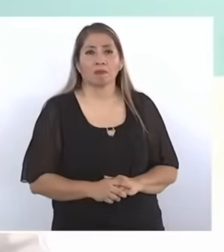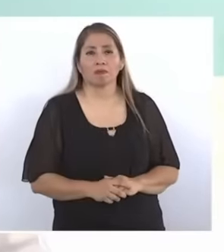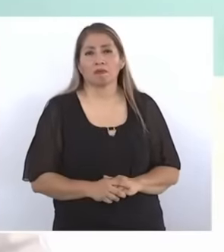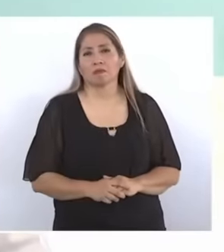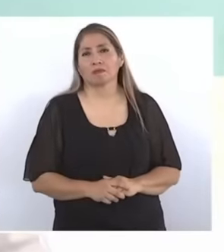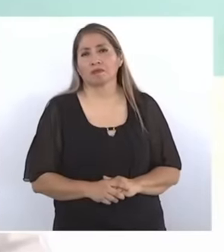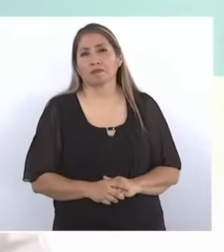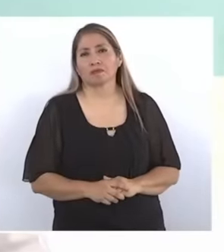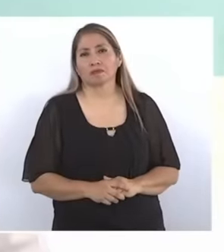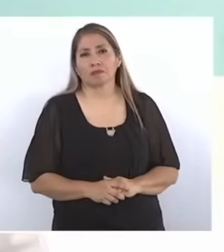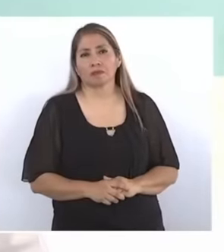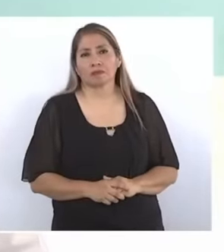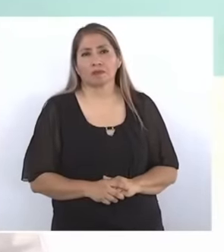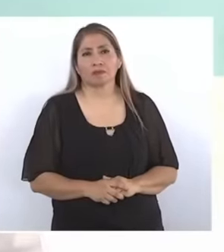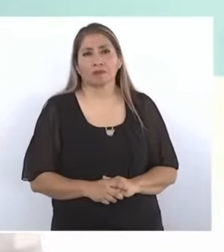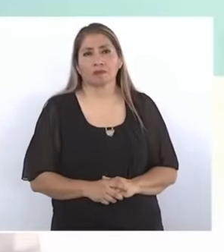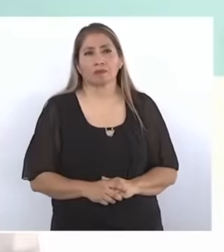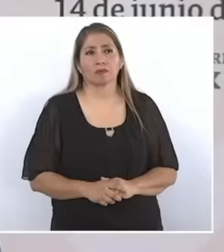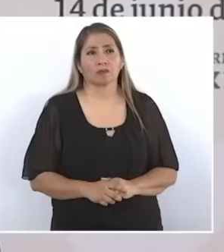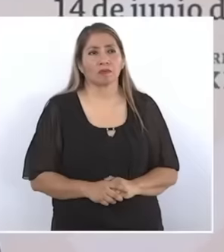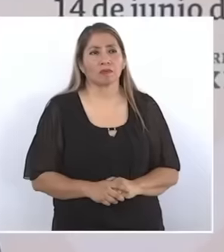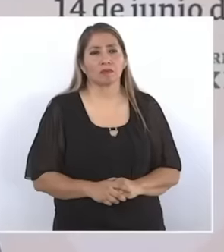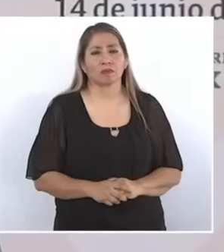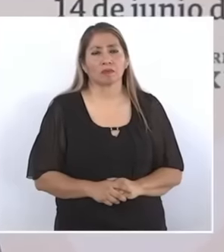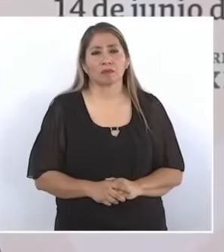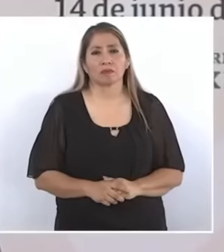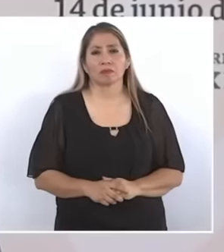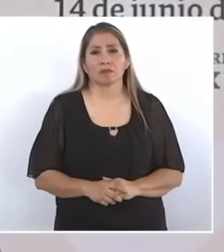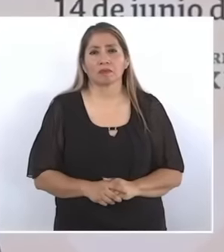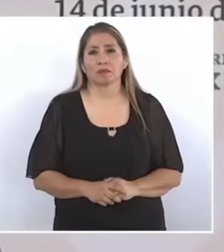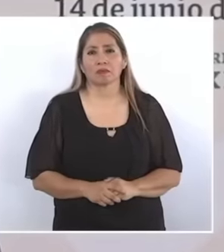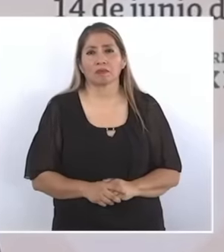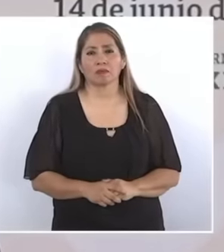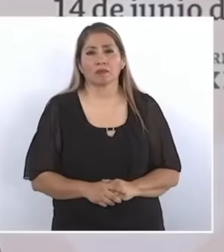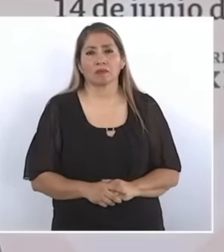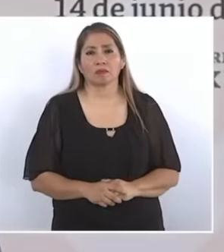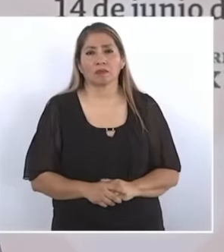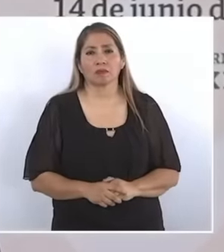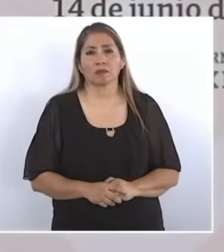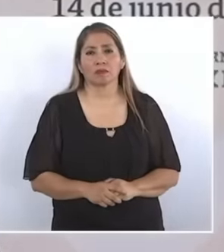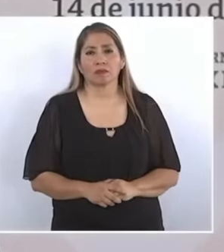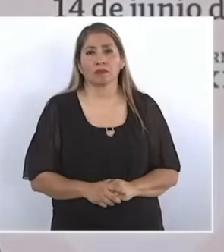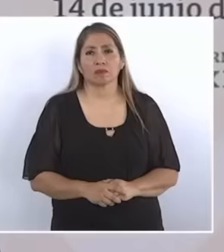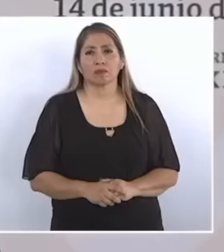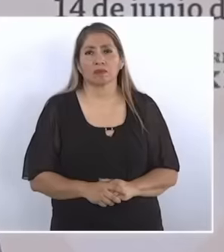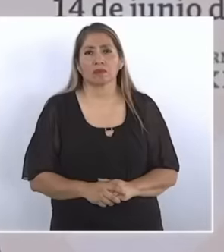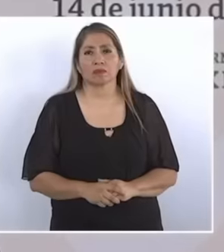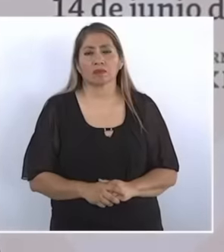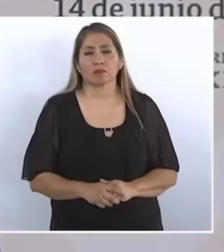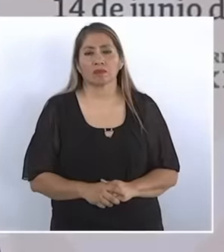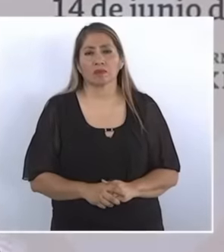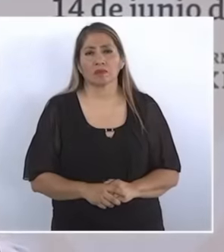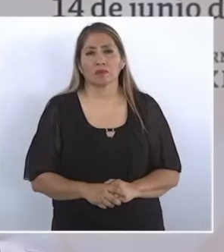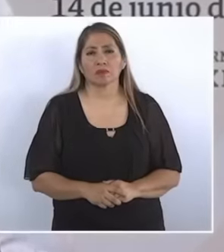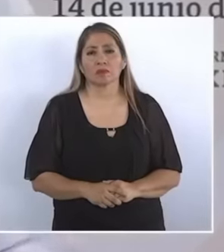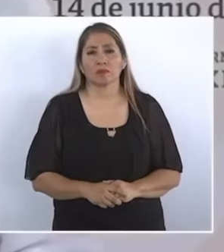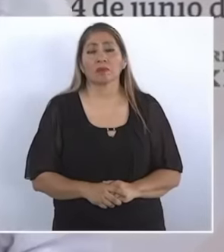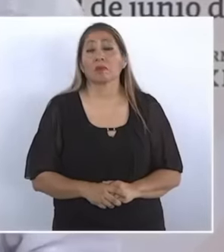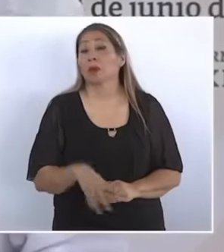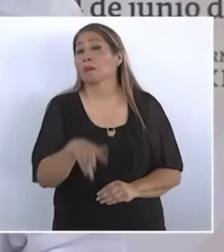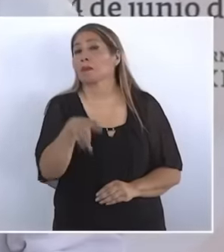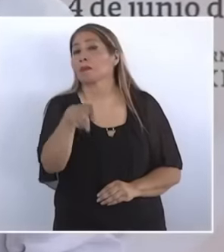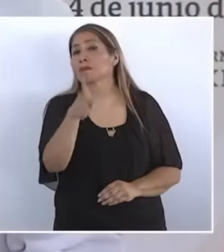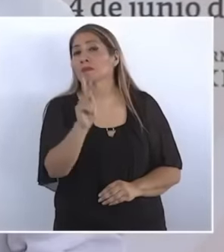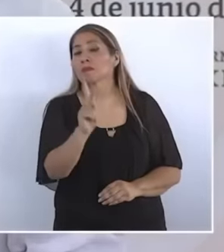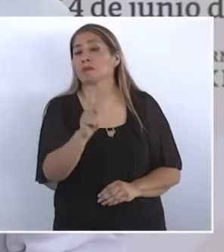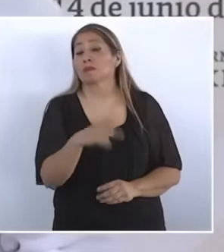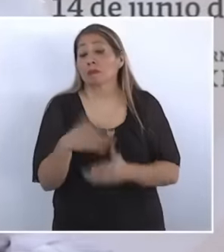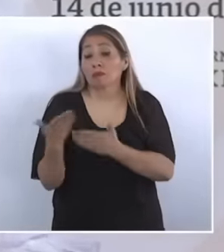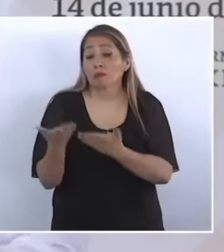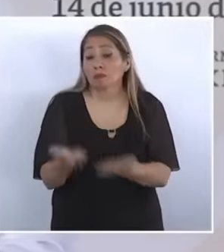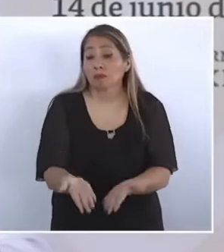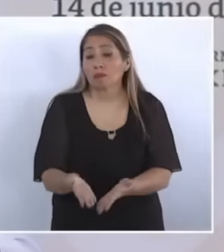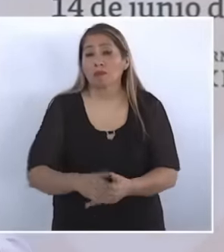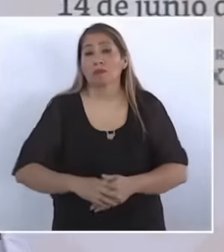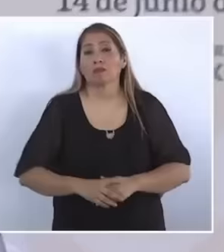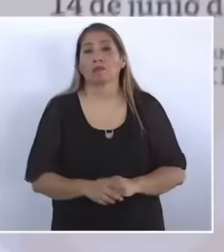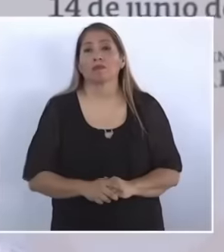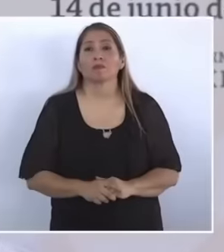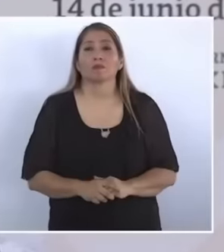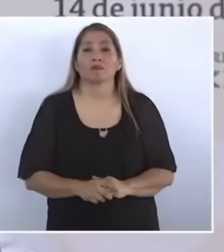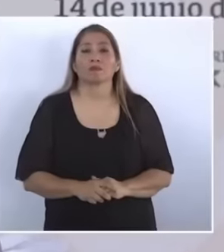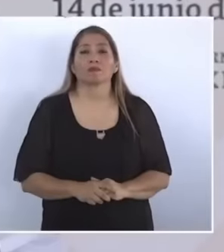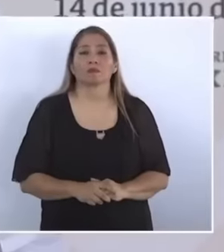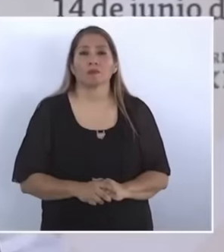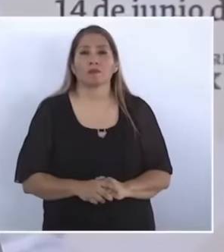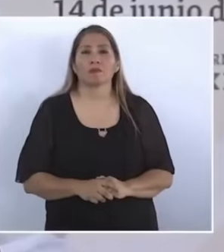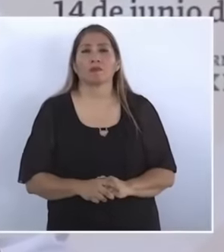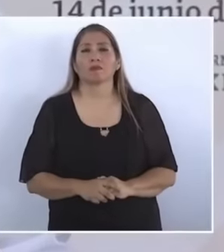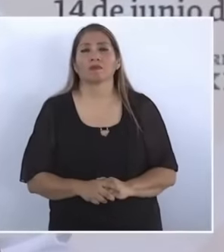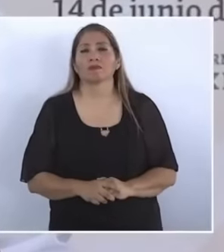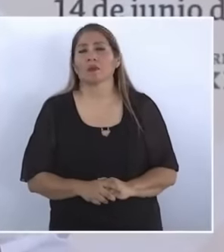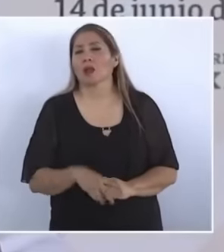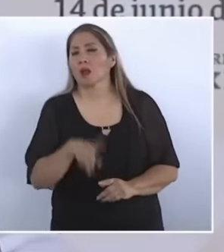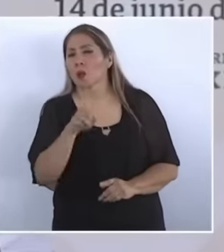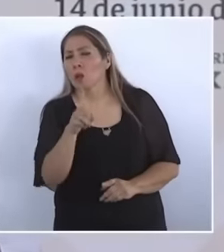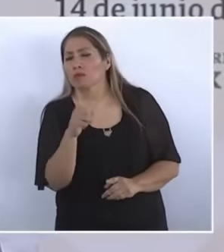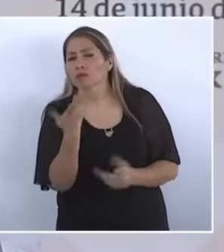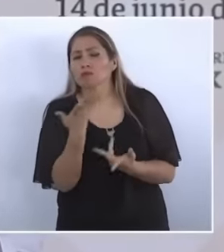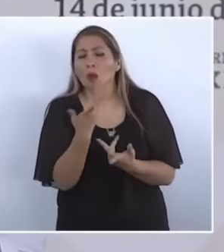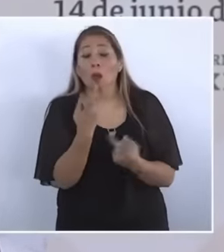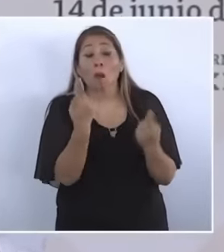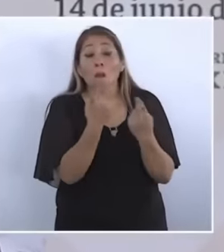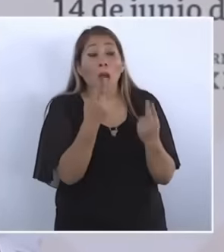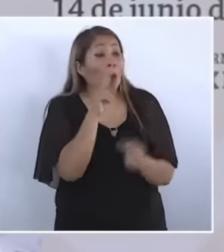weevils. It was when they came to traffic in necessity with poverty.